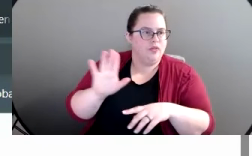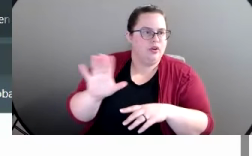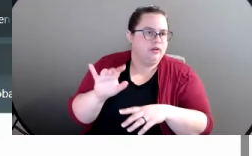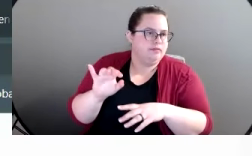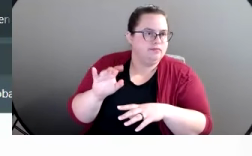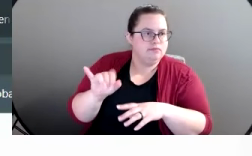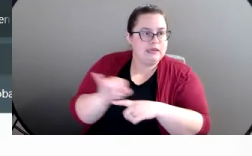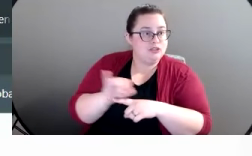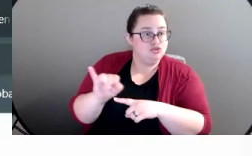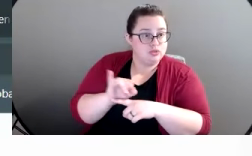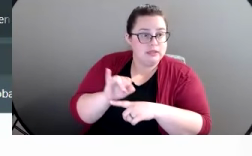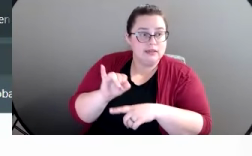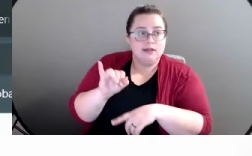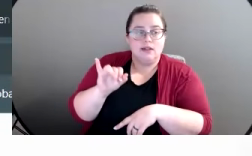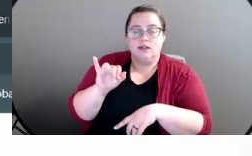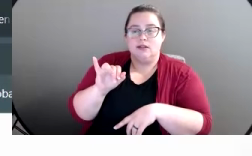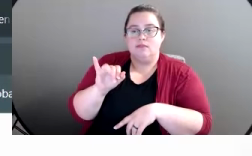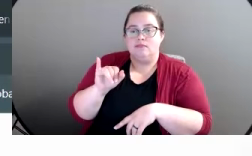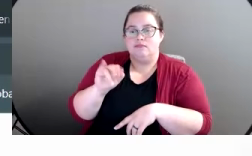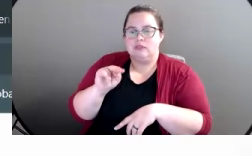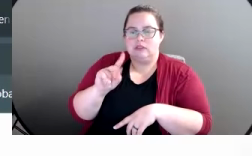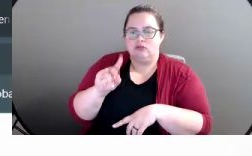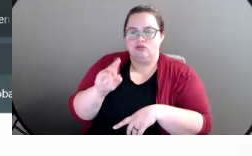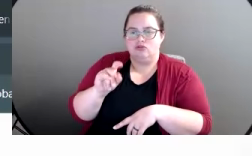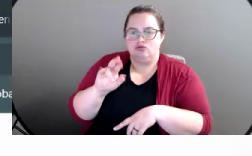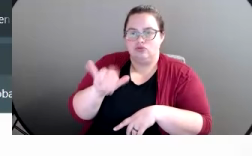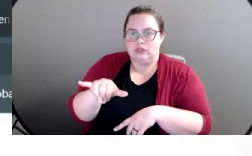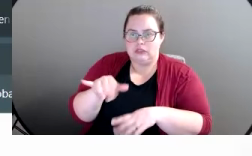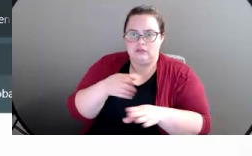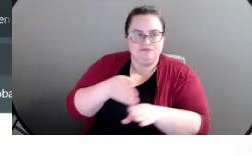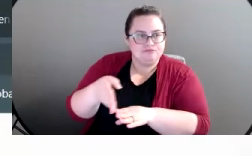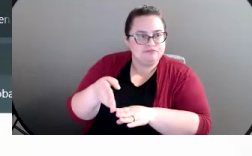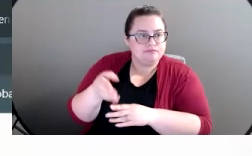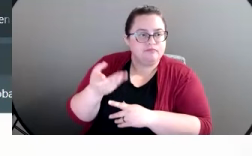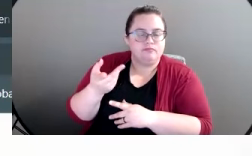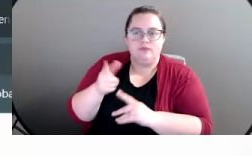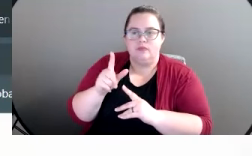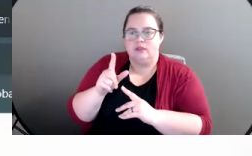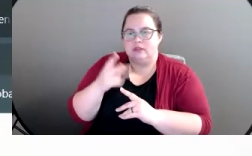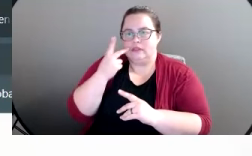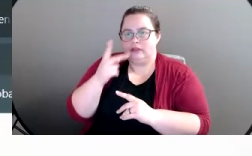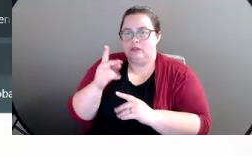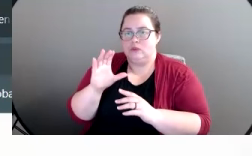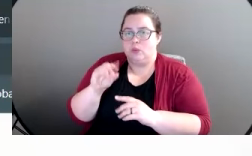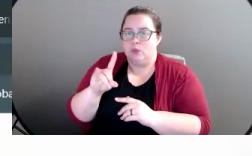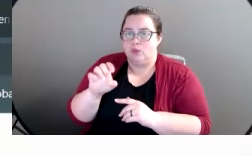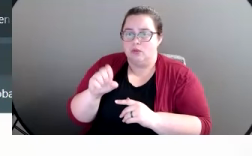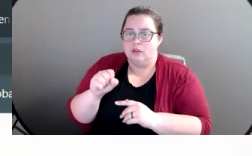browse through or look again through industry, and just start searching, related materials.